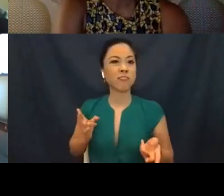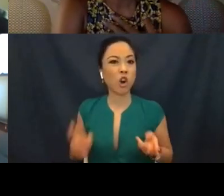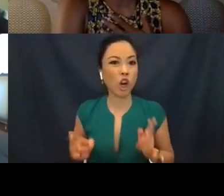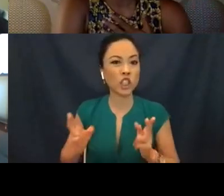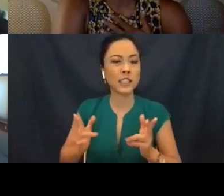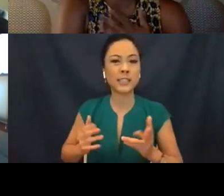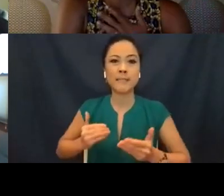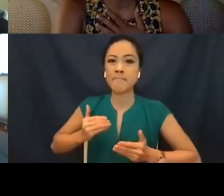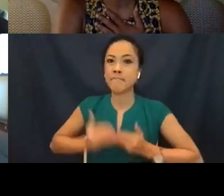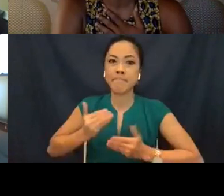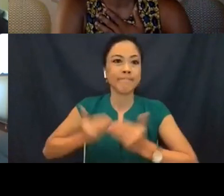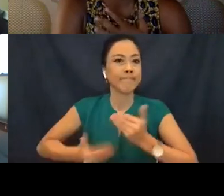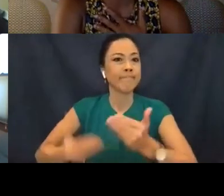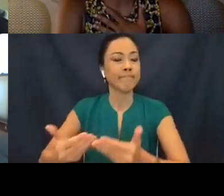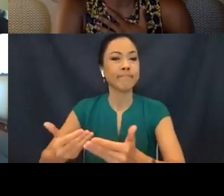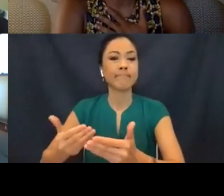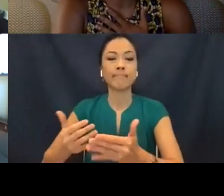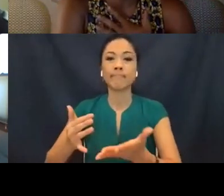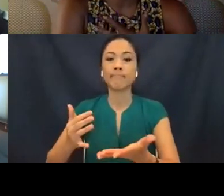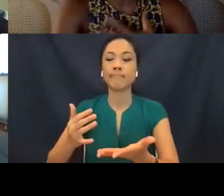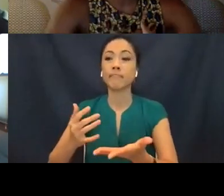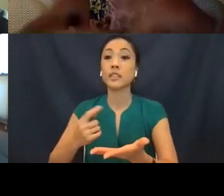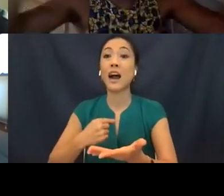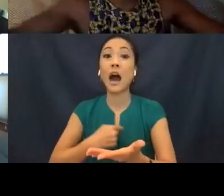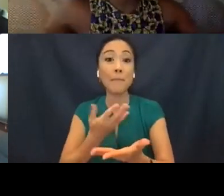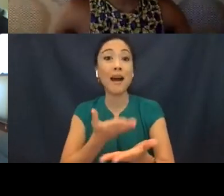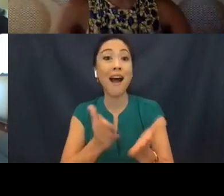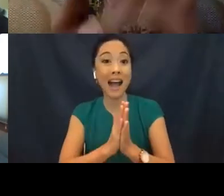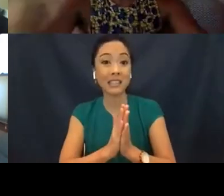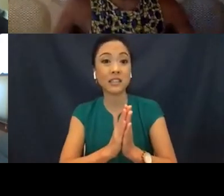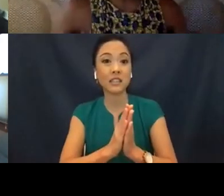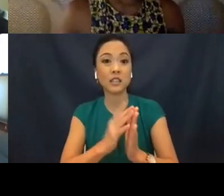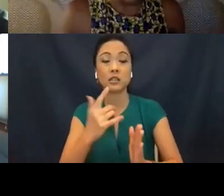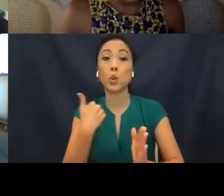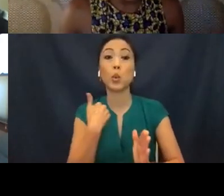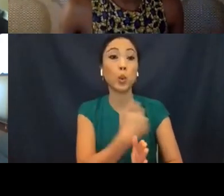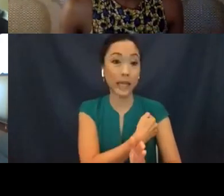we're asking, when I say "we" I'm a part of a collective. I'm a part of folks